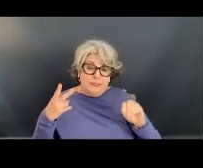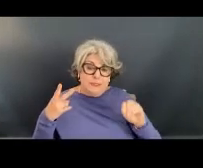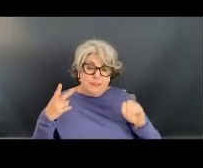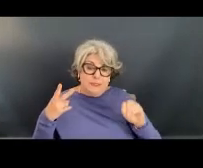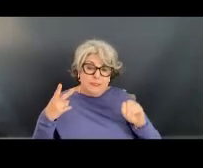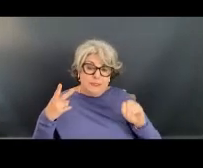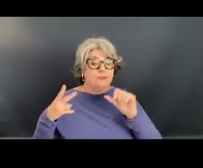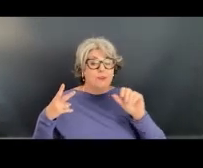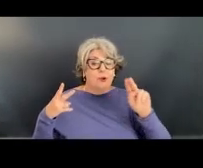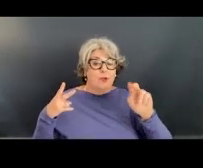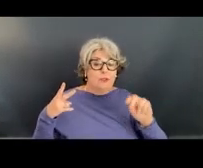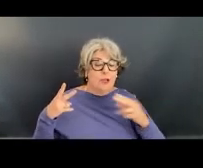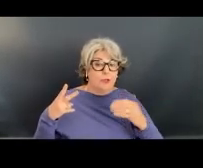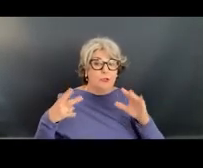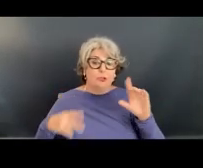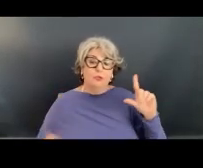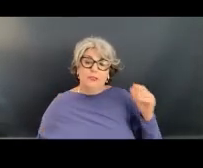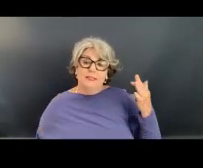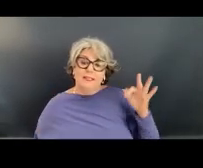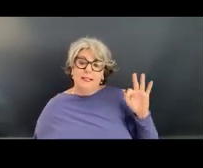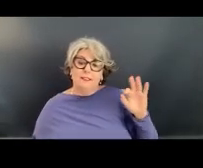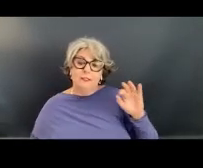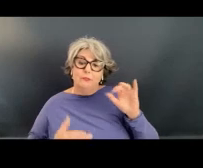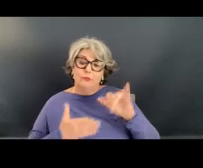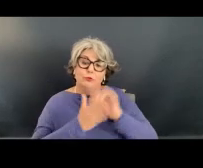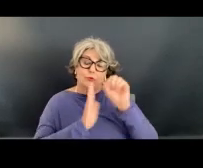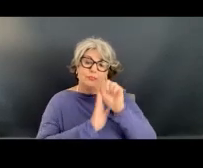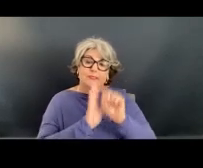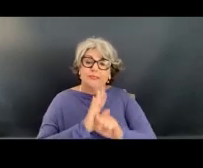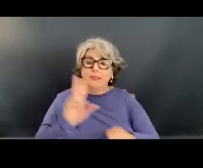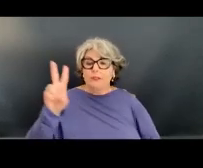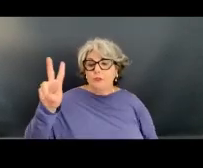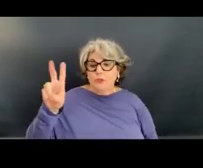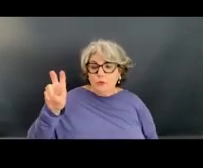In 2019, New York State had 200 districts with no teachers who